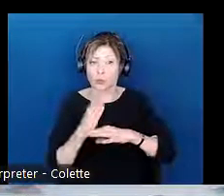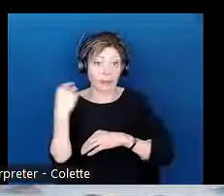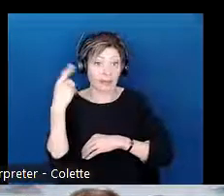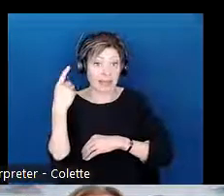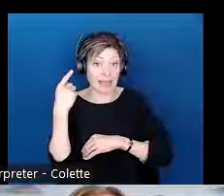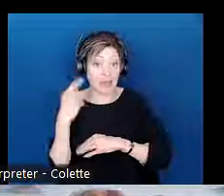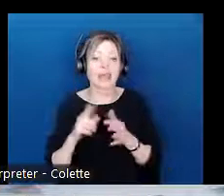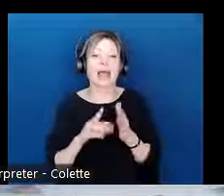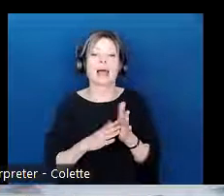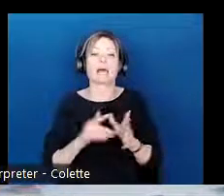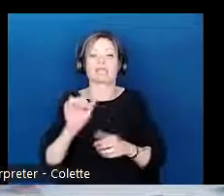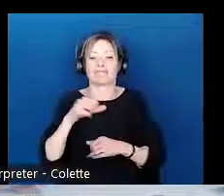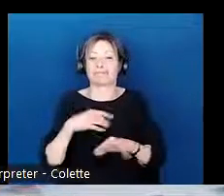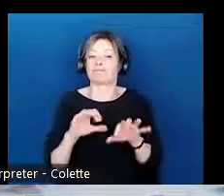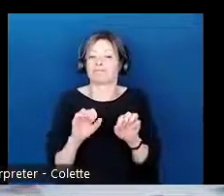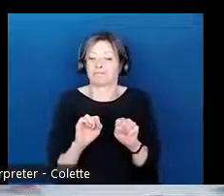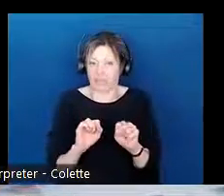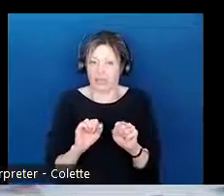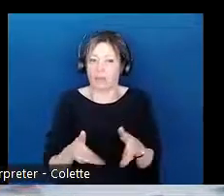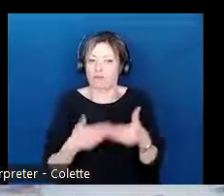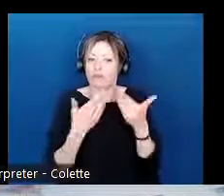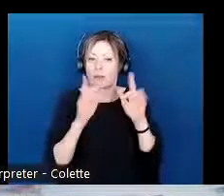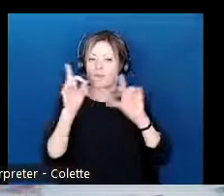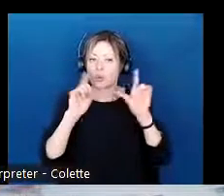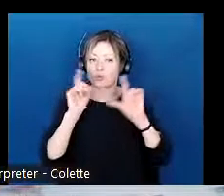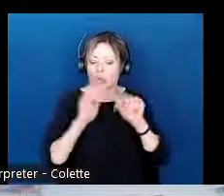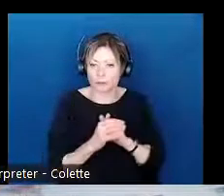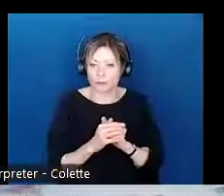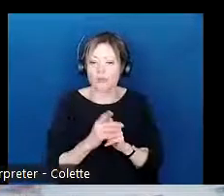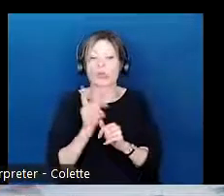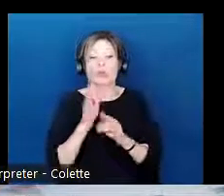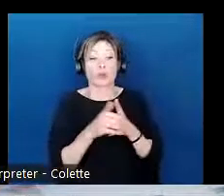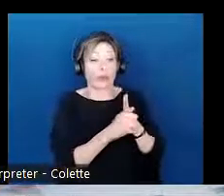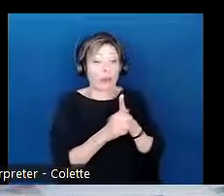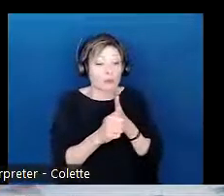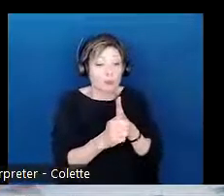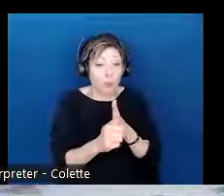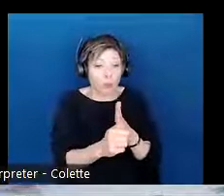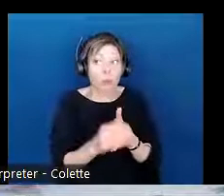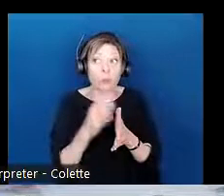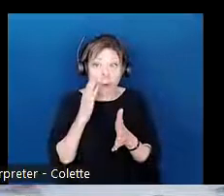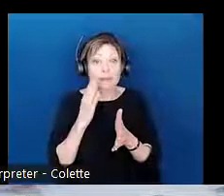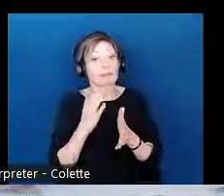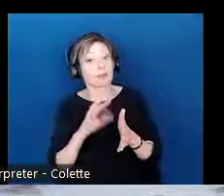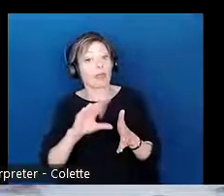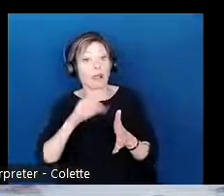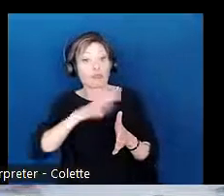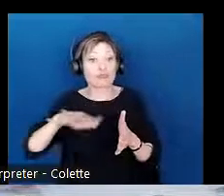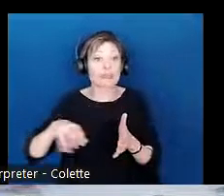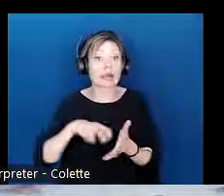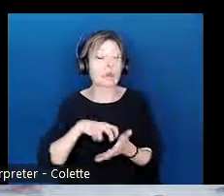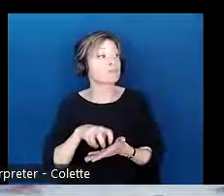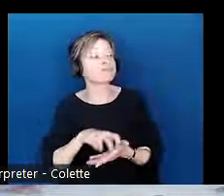doing our tour um as you sort of walk through the countryside some of the birds may be kind of like